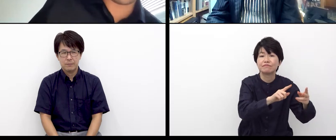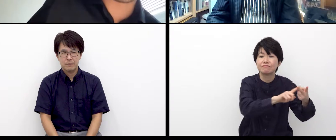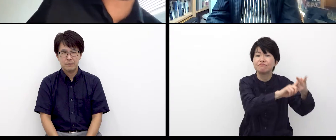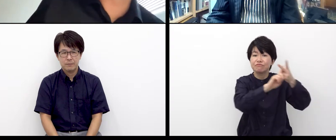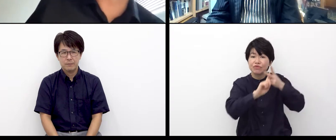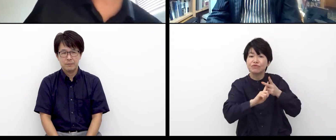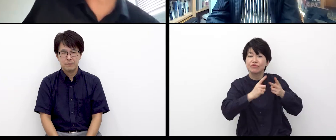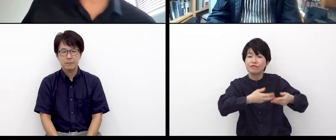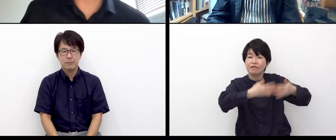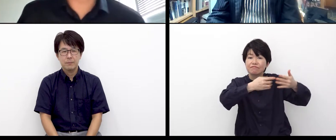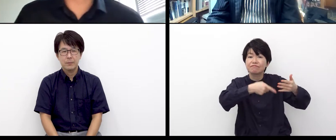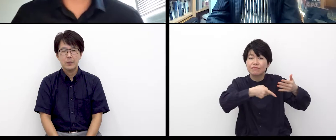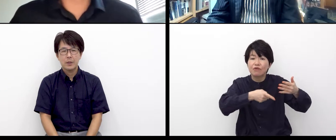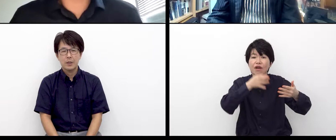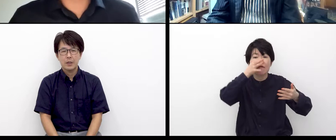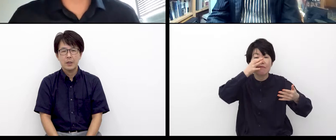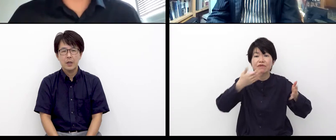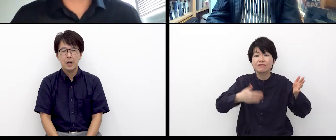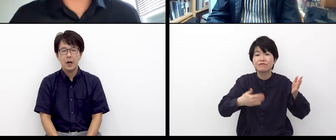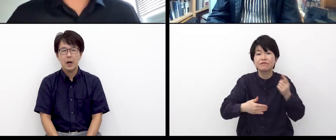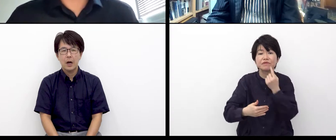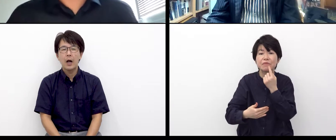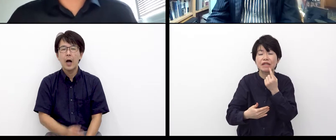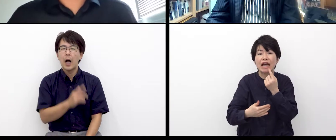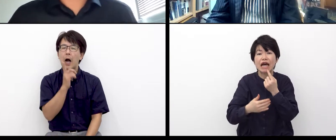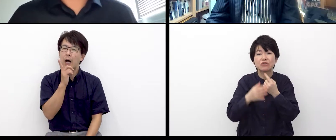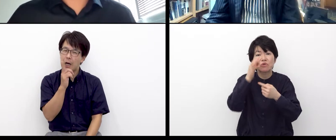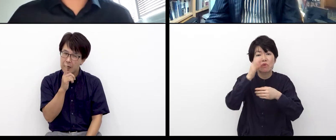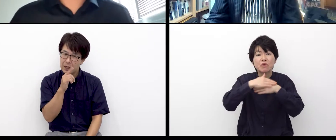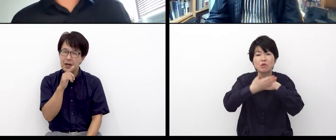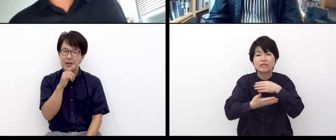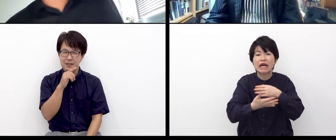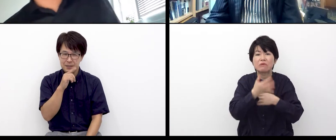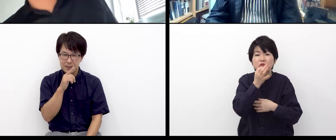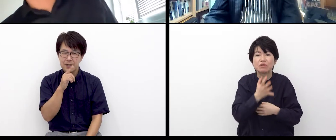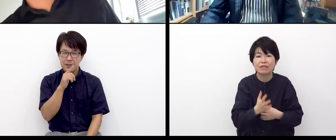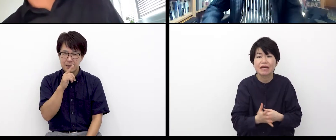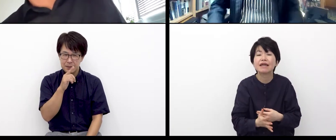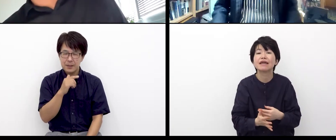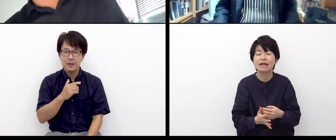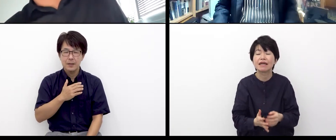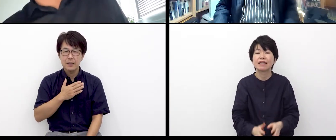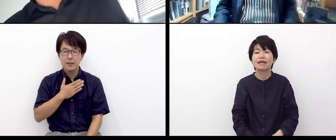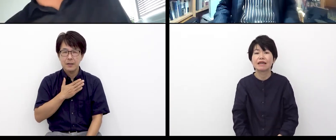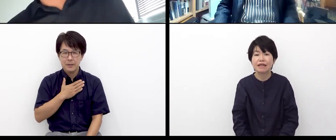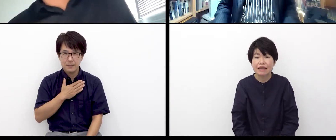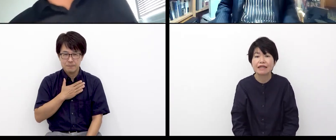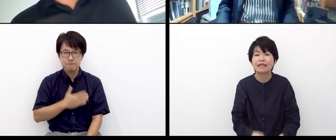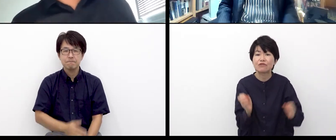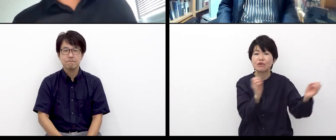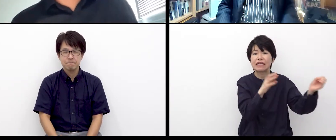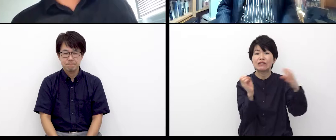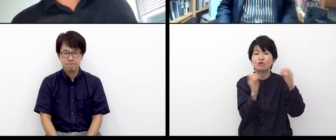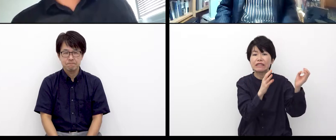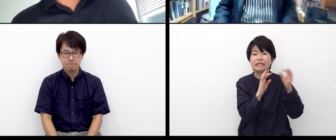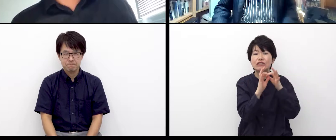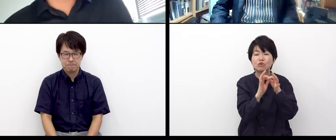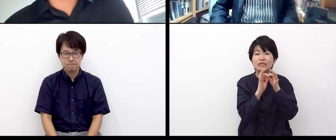Maybe I overlooked them. So, I can’t talk about the exchanges,